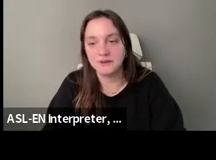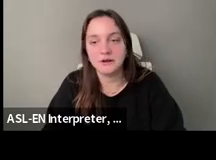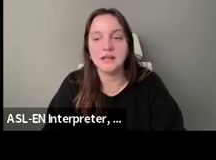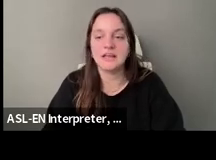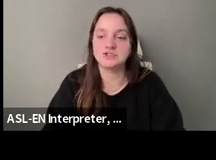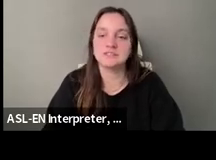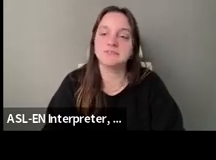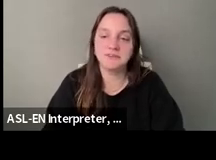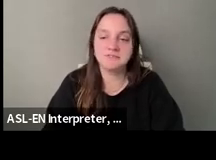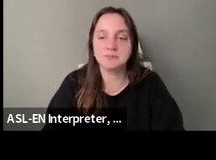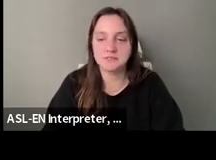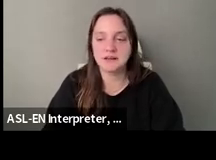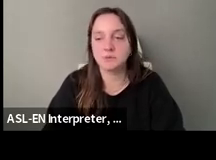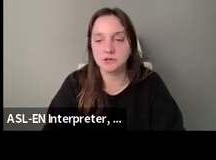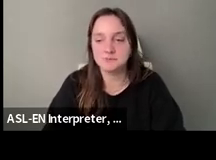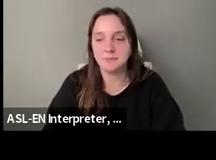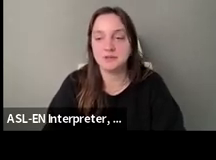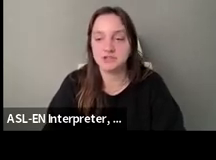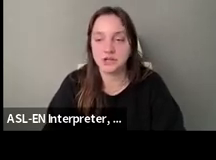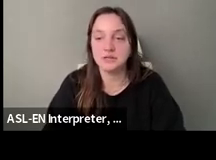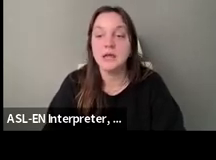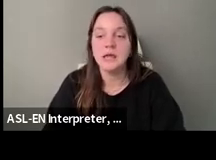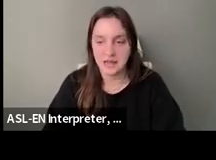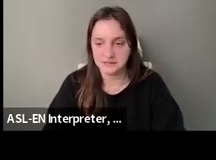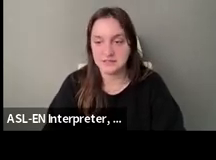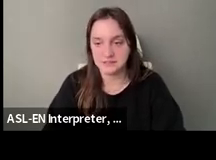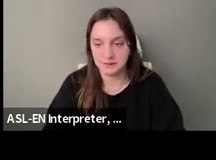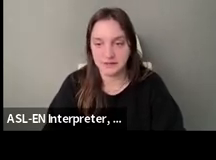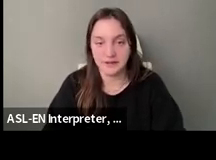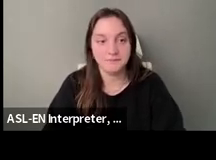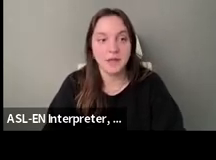of hearing, it's just that Fife 15% of the world's population has a disability.